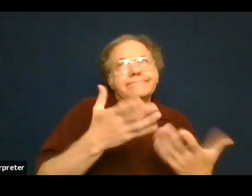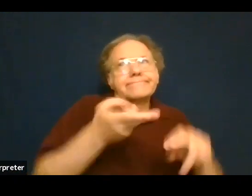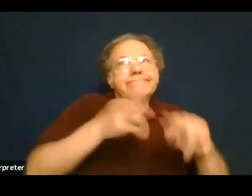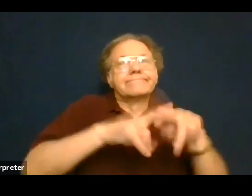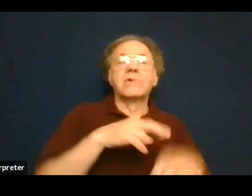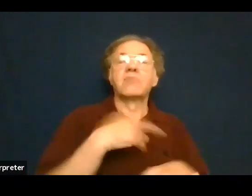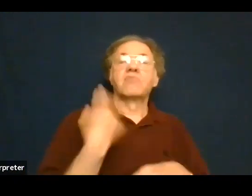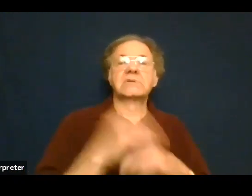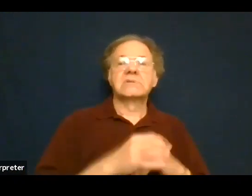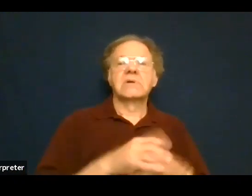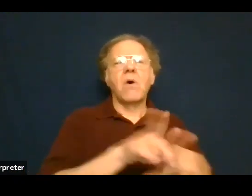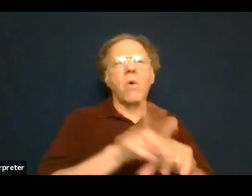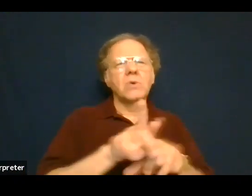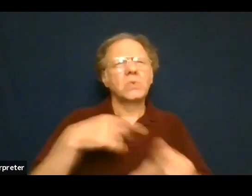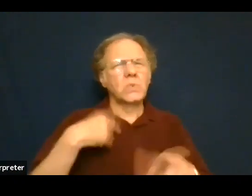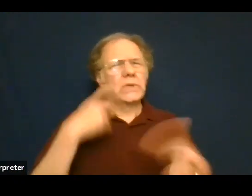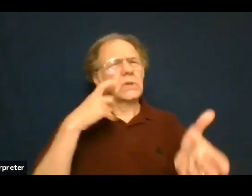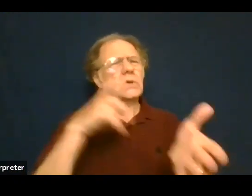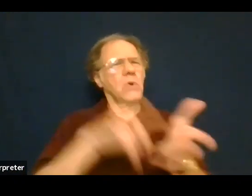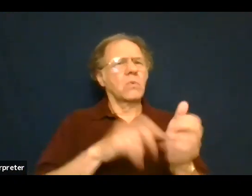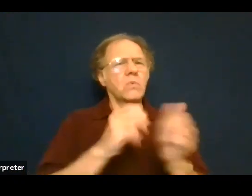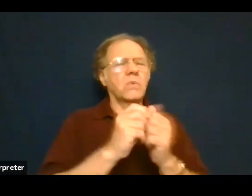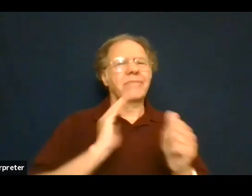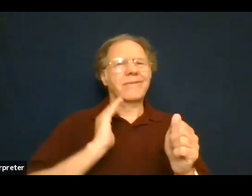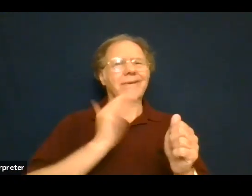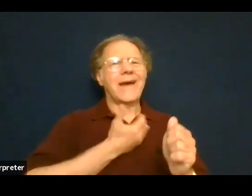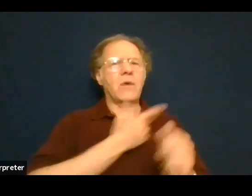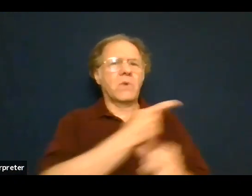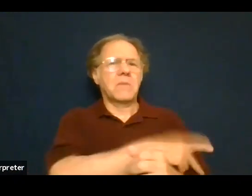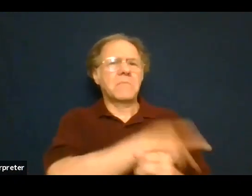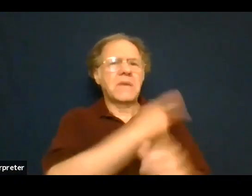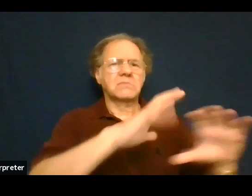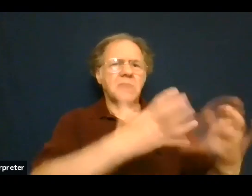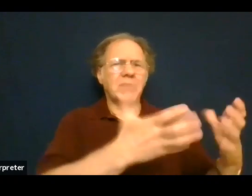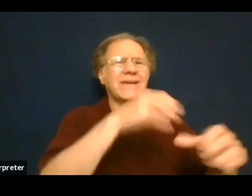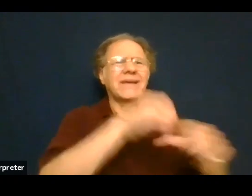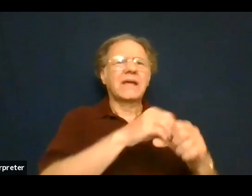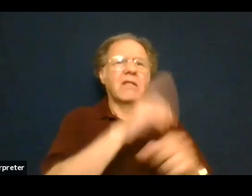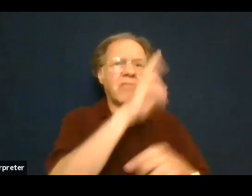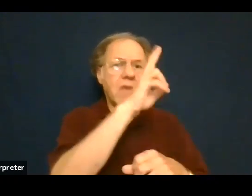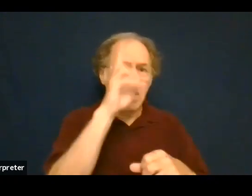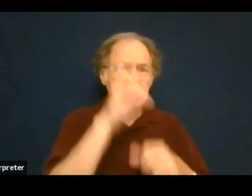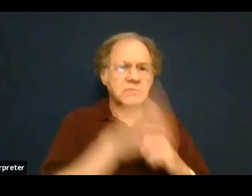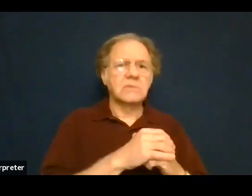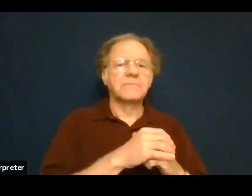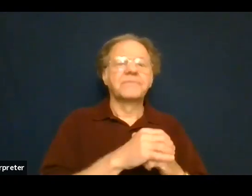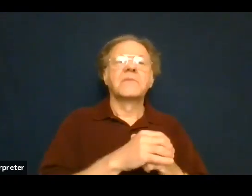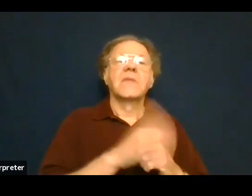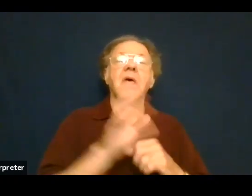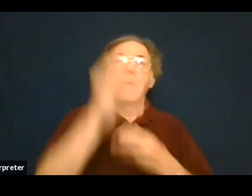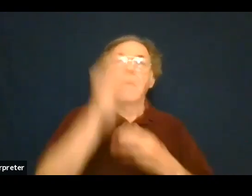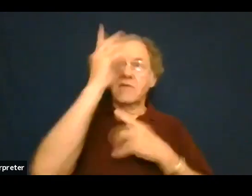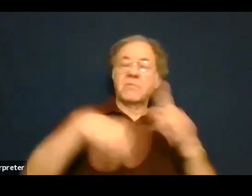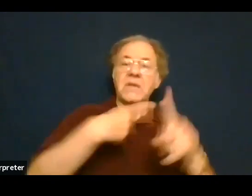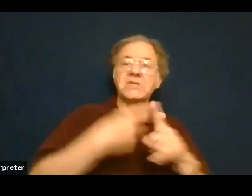in our patient population in our hospital is that information about COVID, which is often